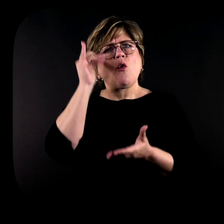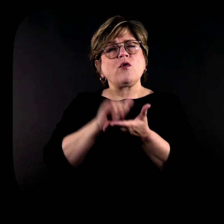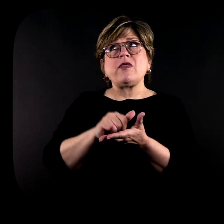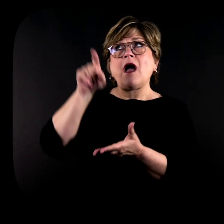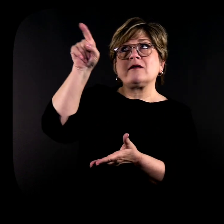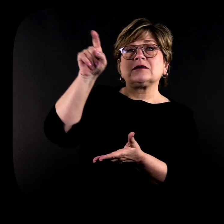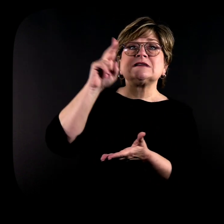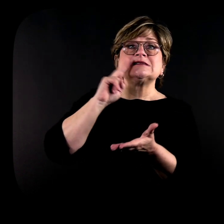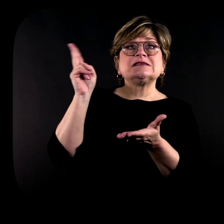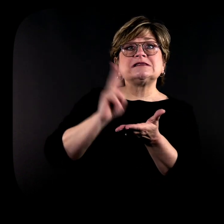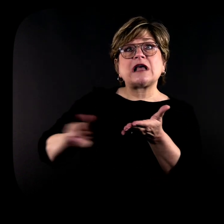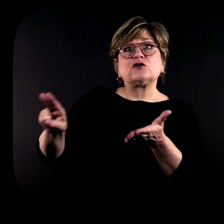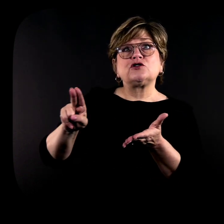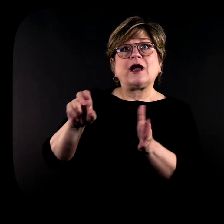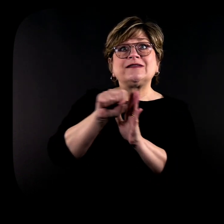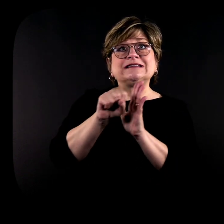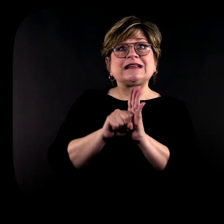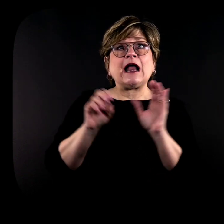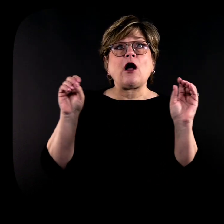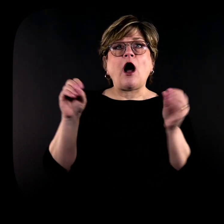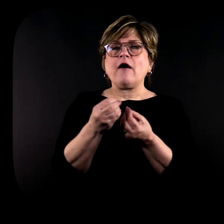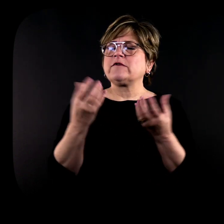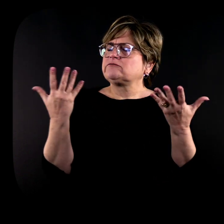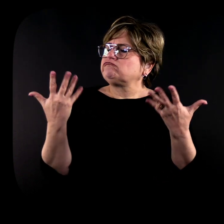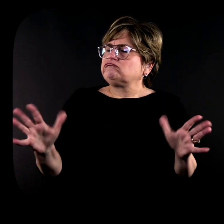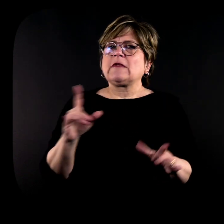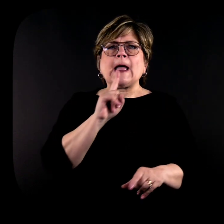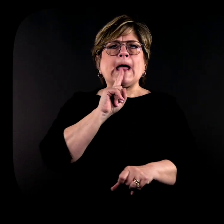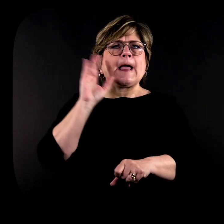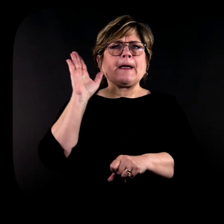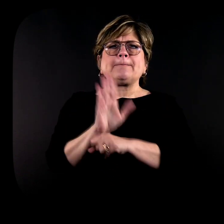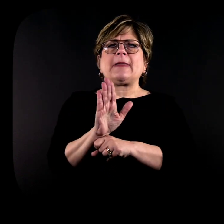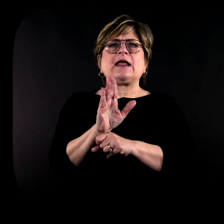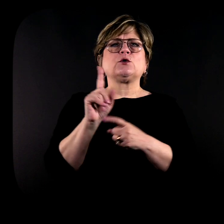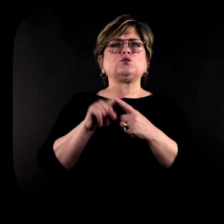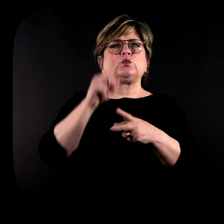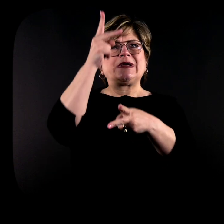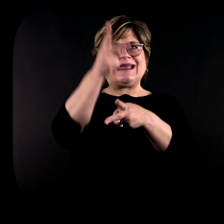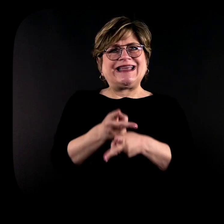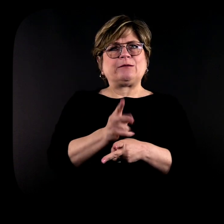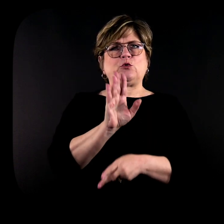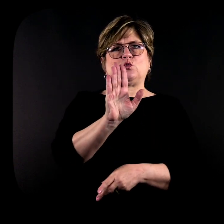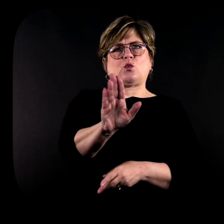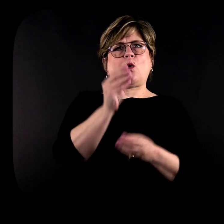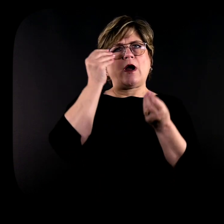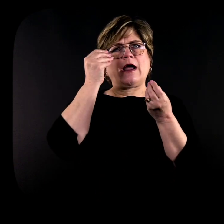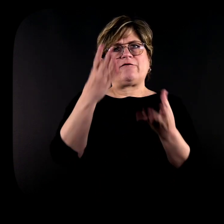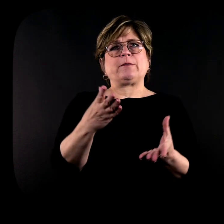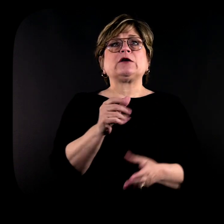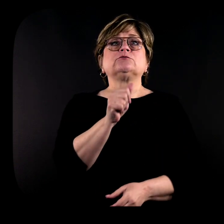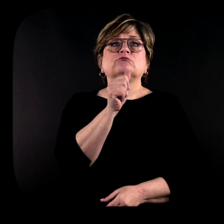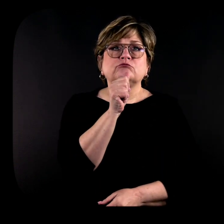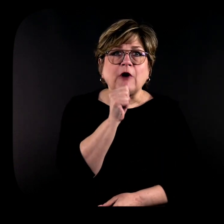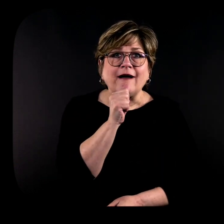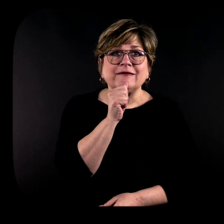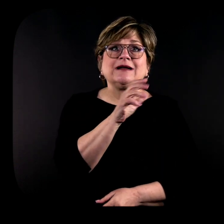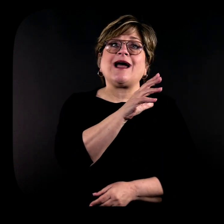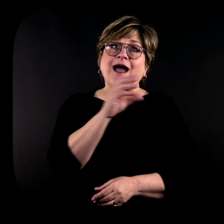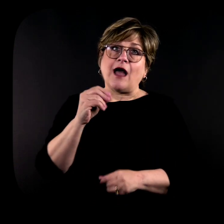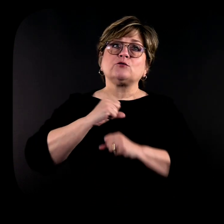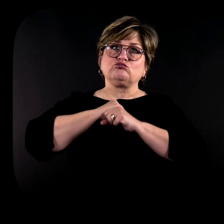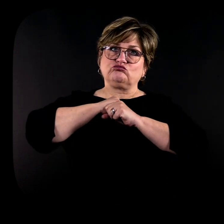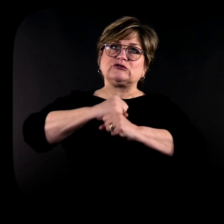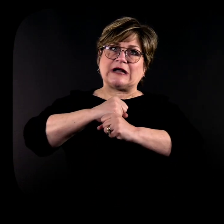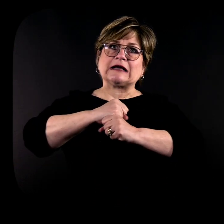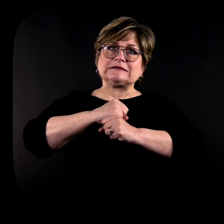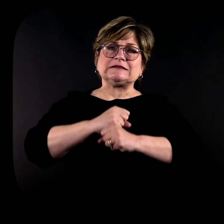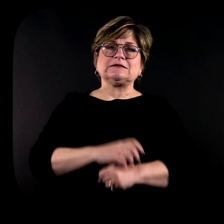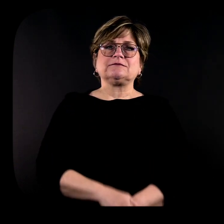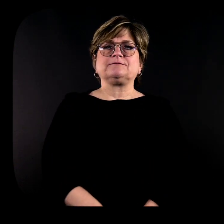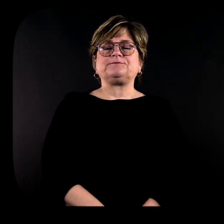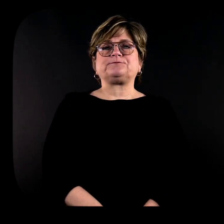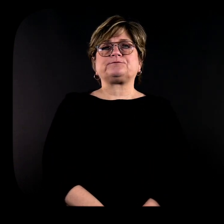State’s Office has committed to keeping your information private and protected.